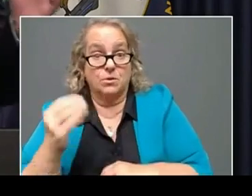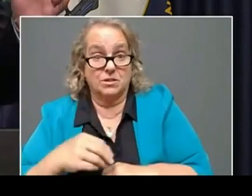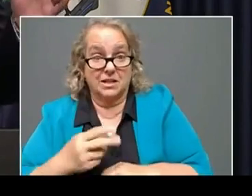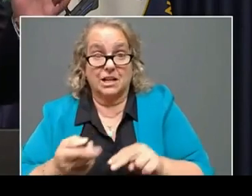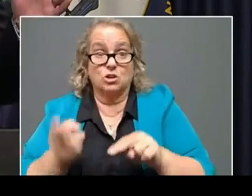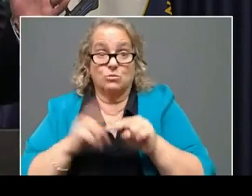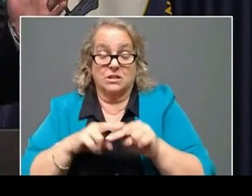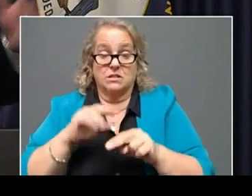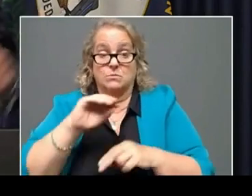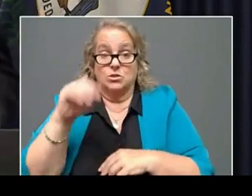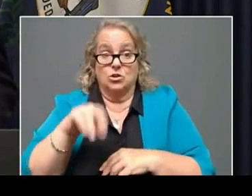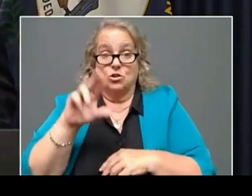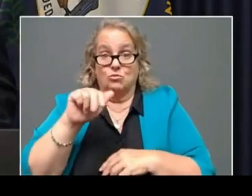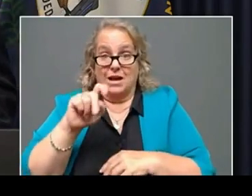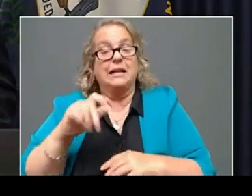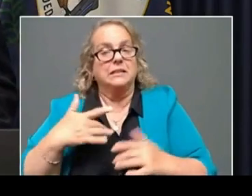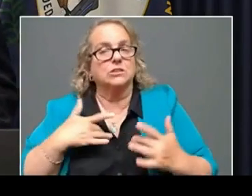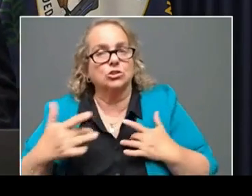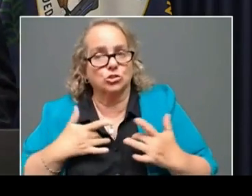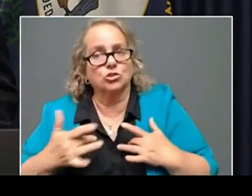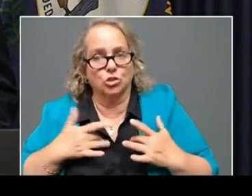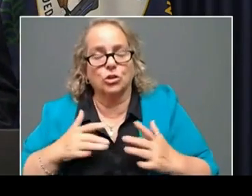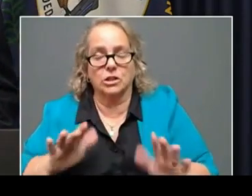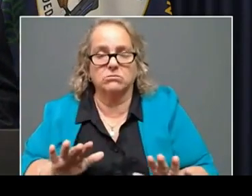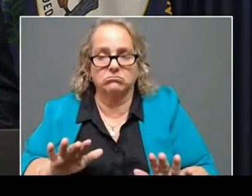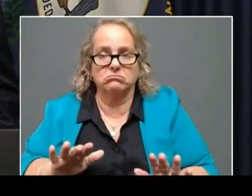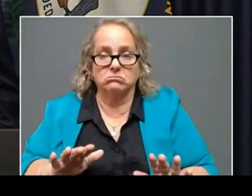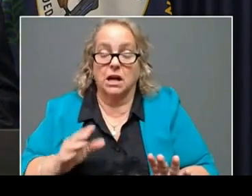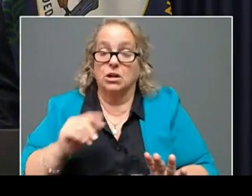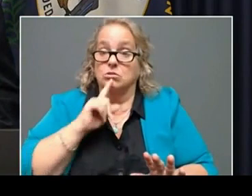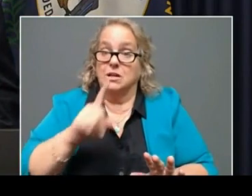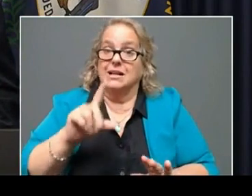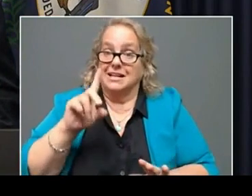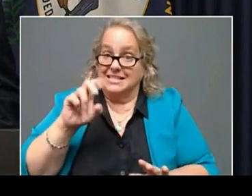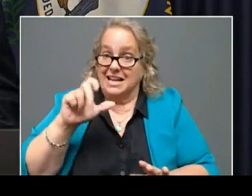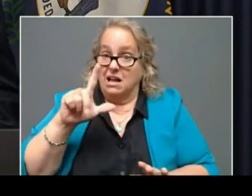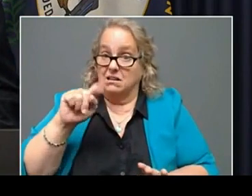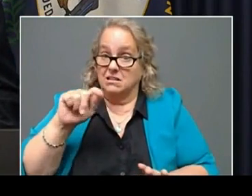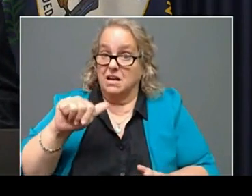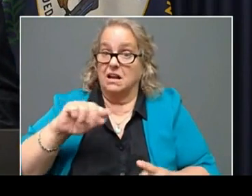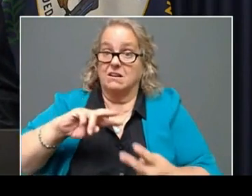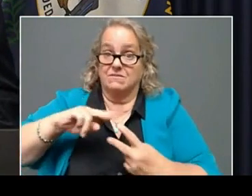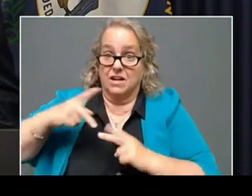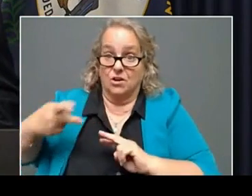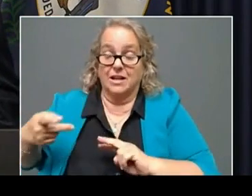concerning and certainly the delta virus virus is concerning. But now we